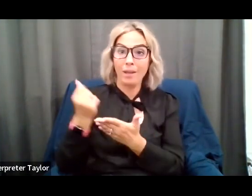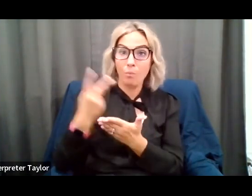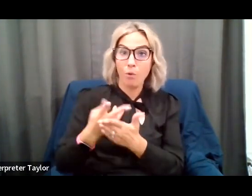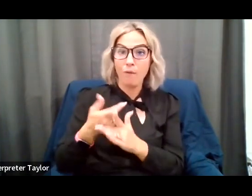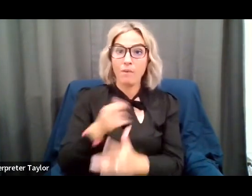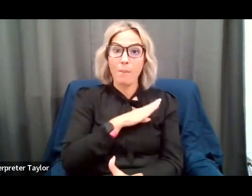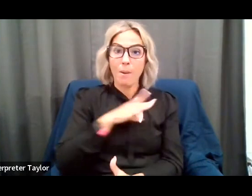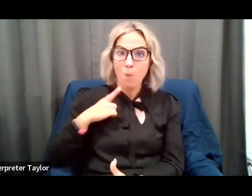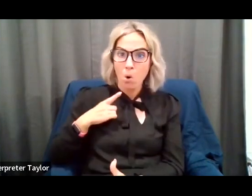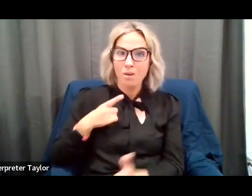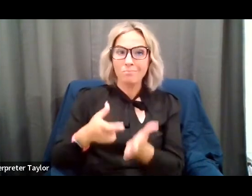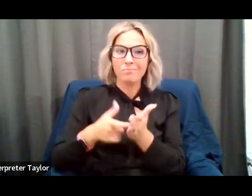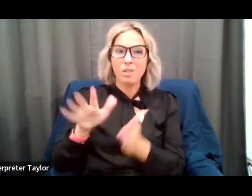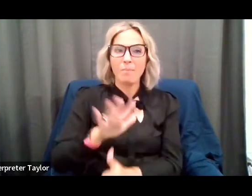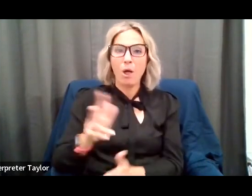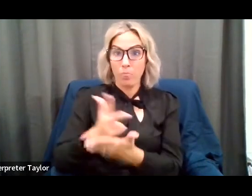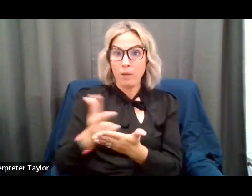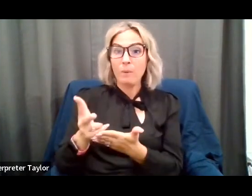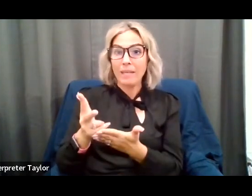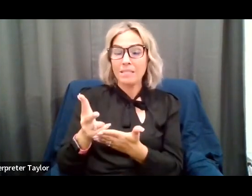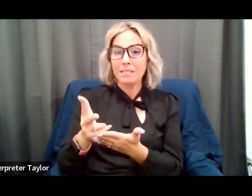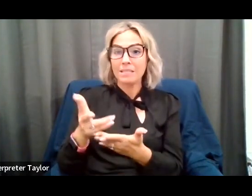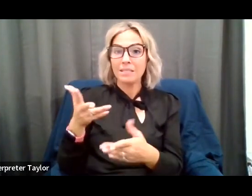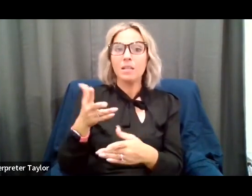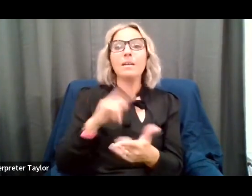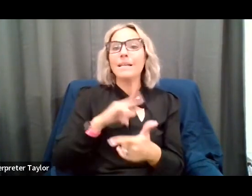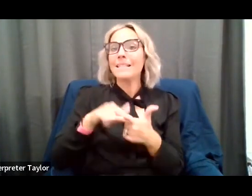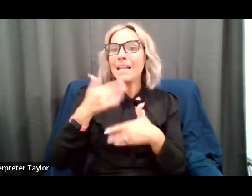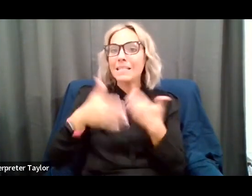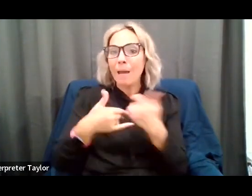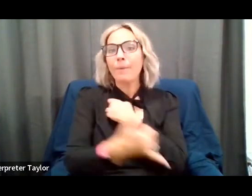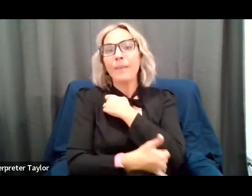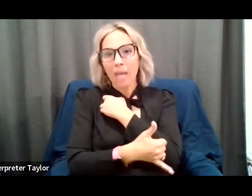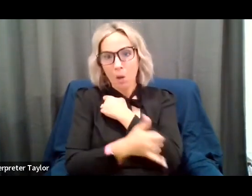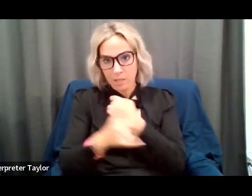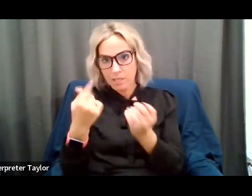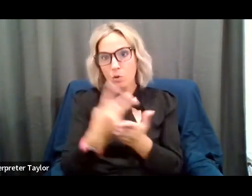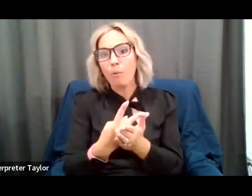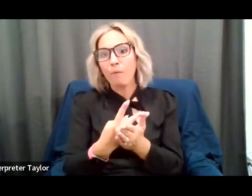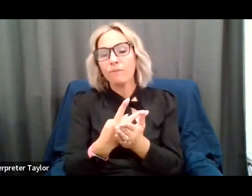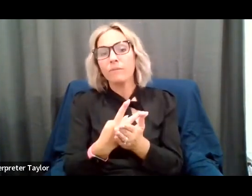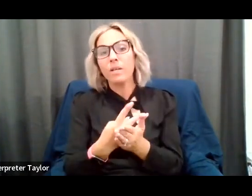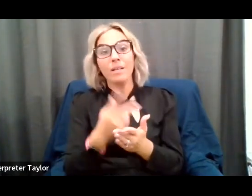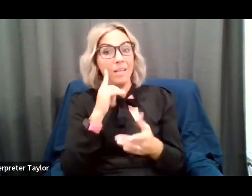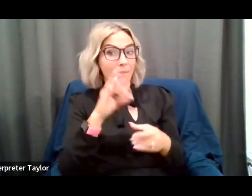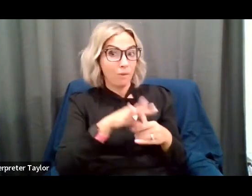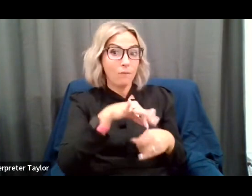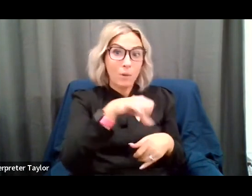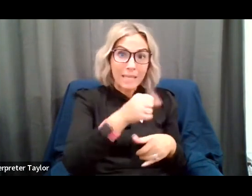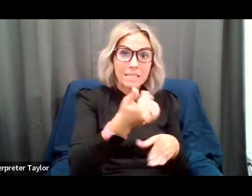It takes about three weeks once the count- because the next step is the county has to approve this. Should you vote yes tonight, the County Board of